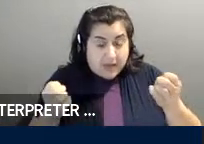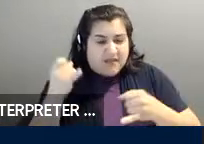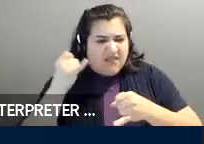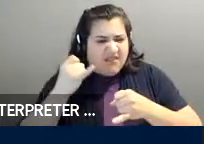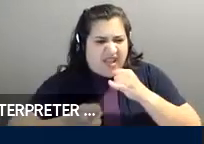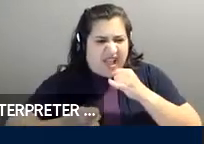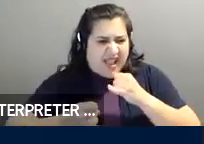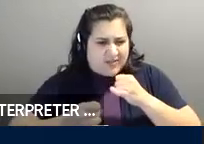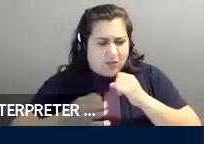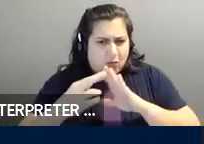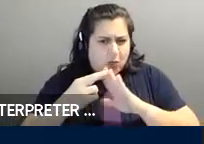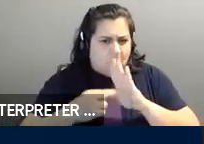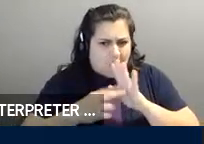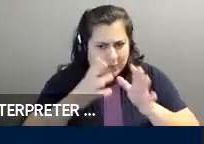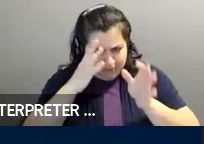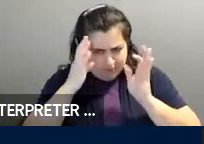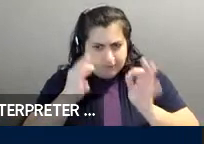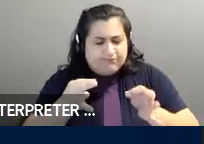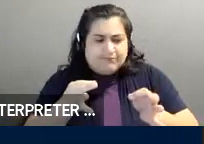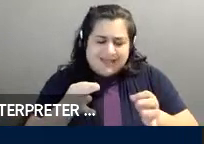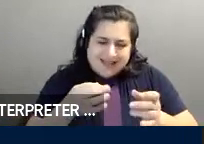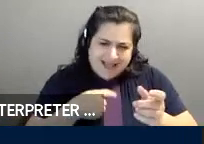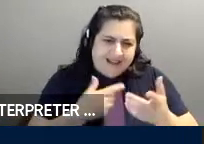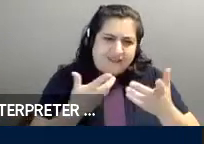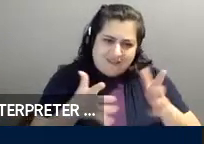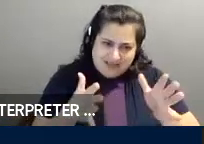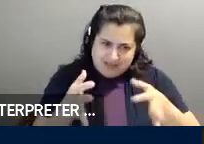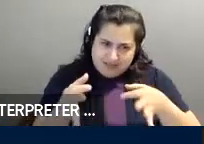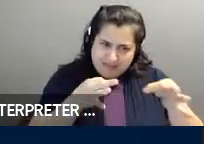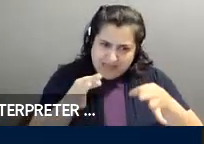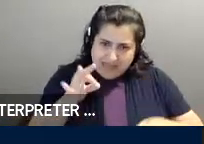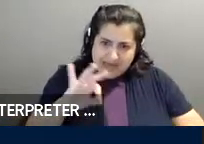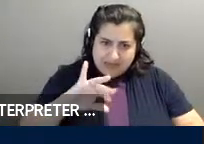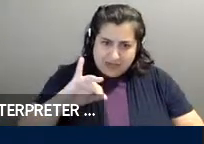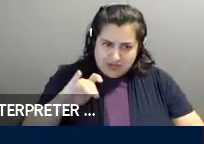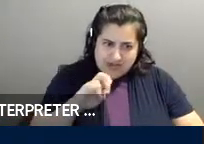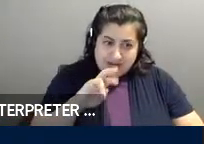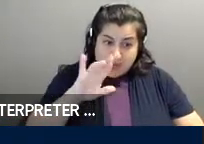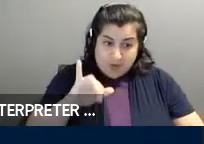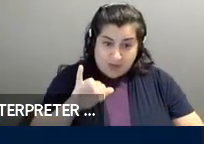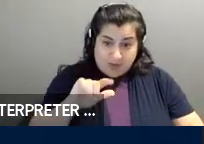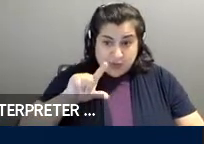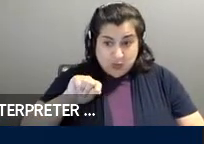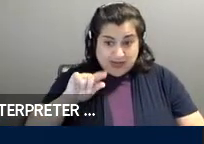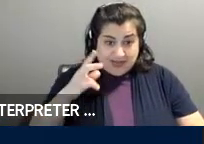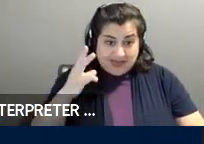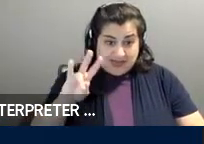As I mentioned earlier, in January of 2017 the Access Board issued a final rule for medical